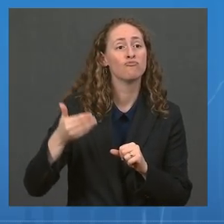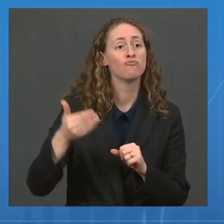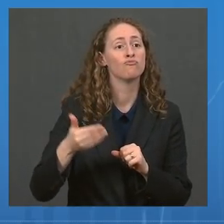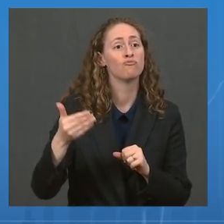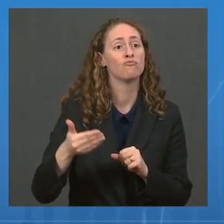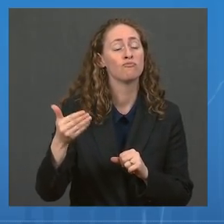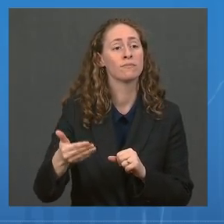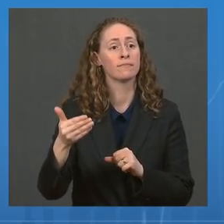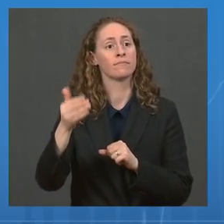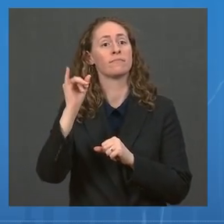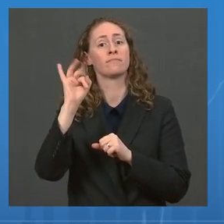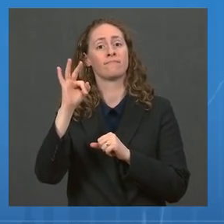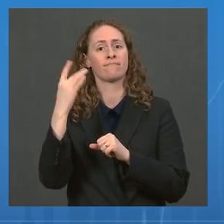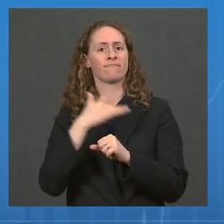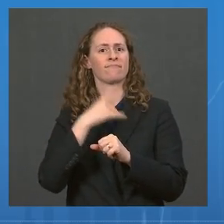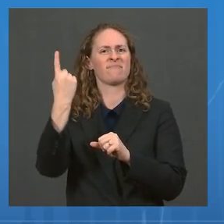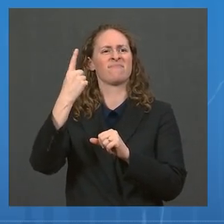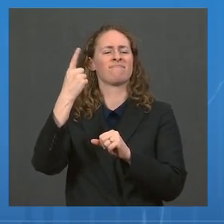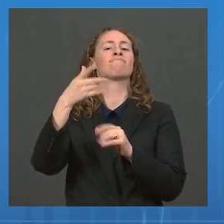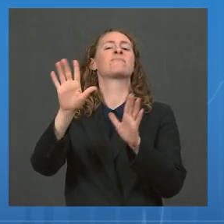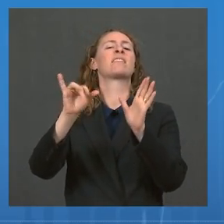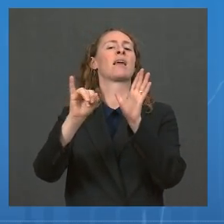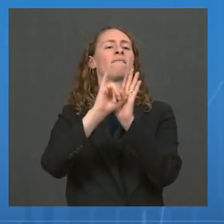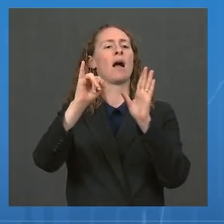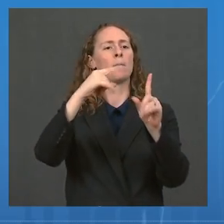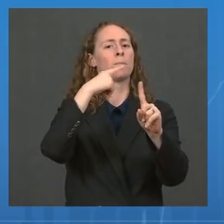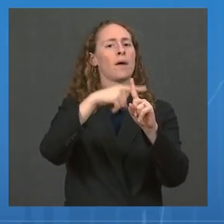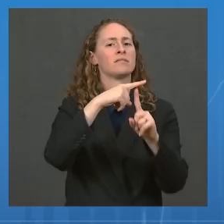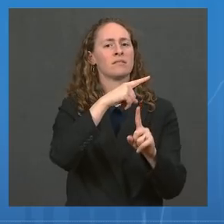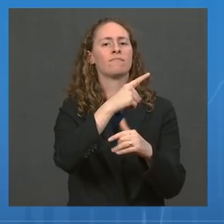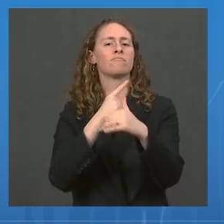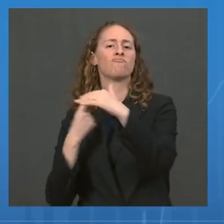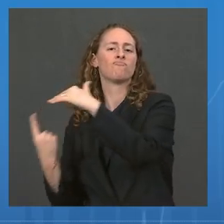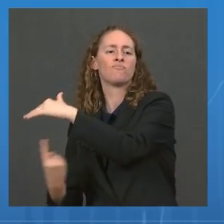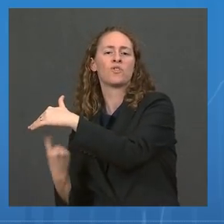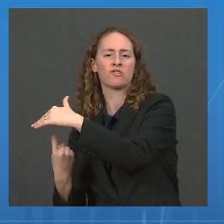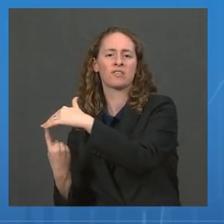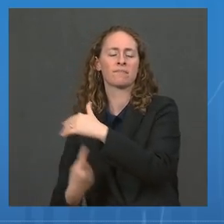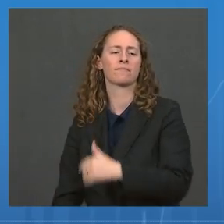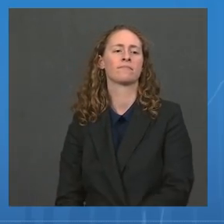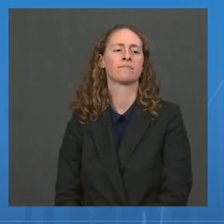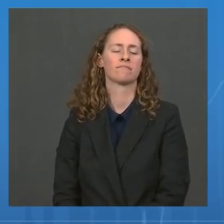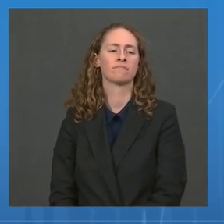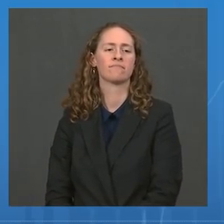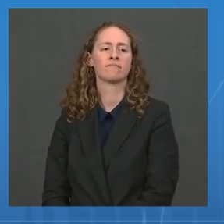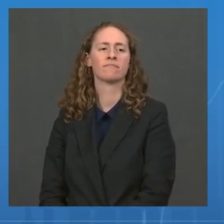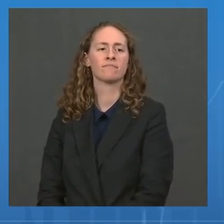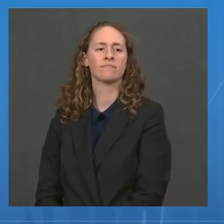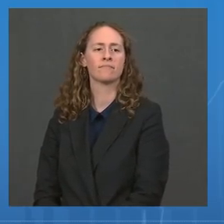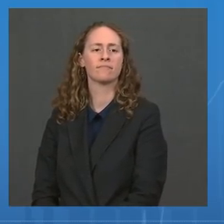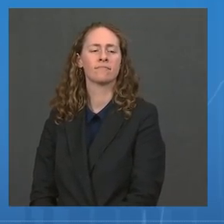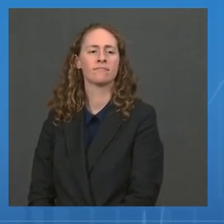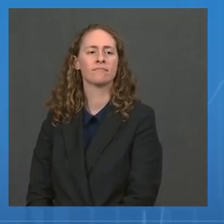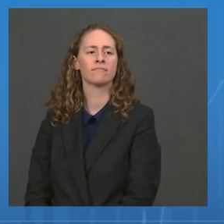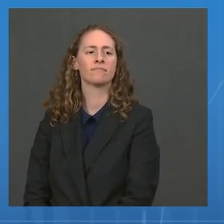These measures will continue to be important in the days and weeks ahead. You know, overall, we've come a long way during this pandemic.